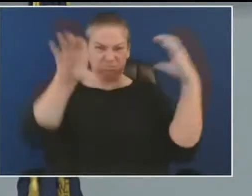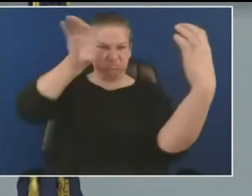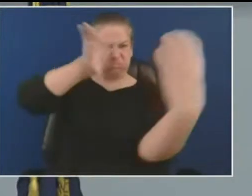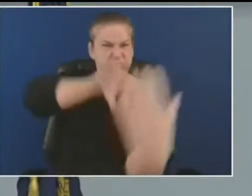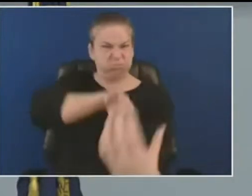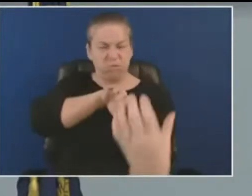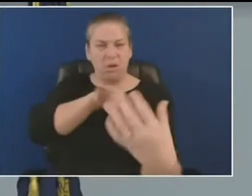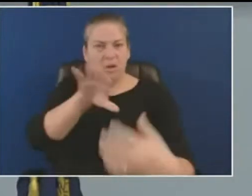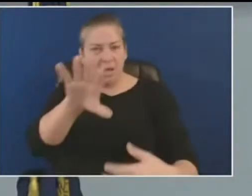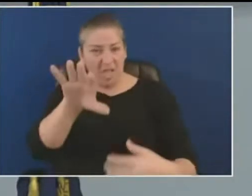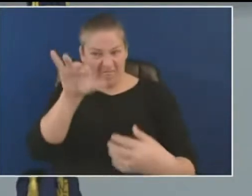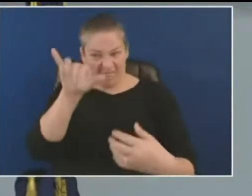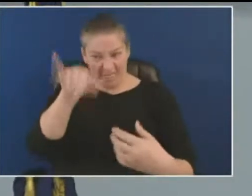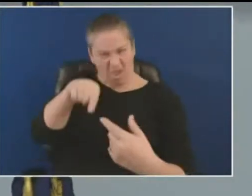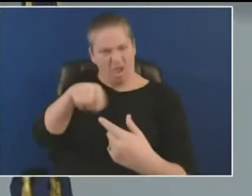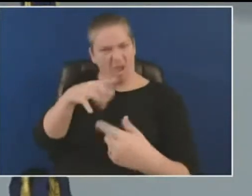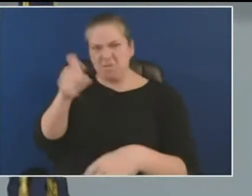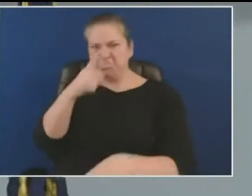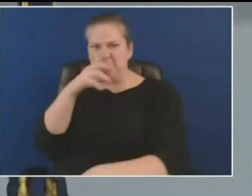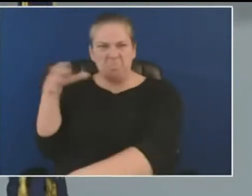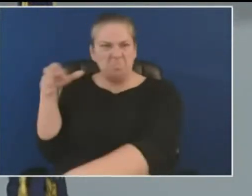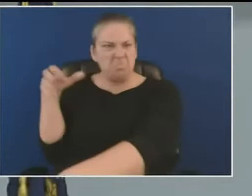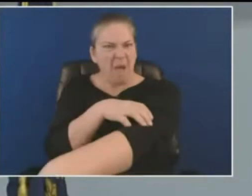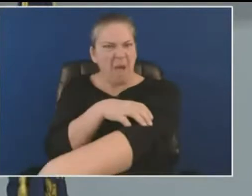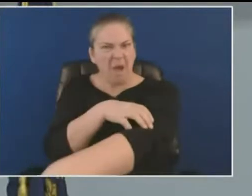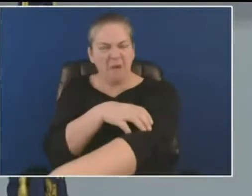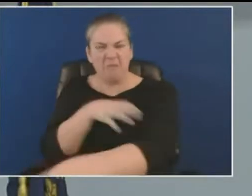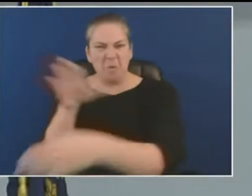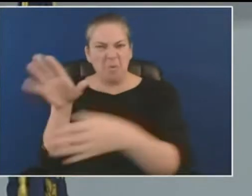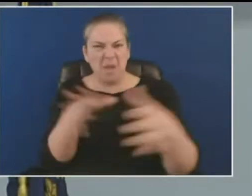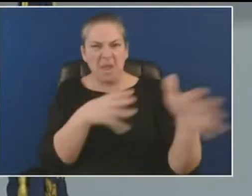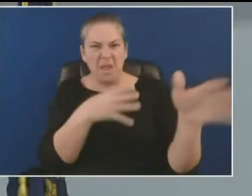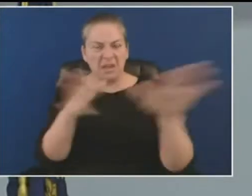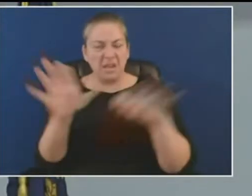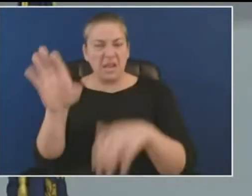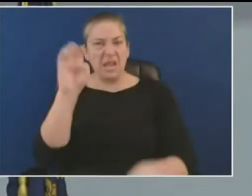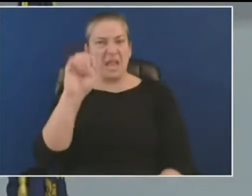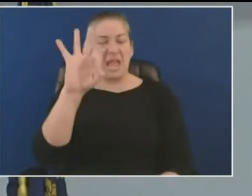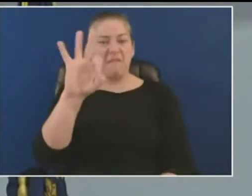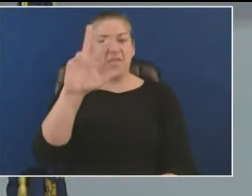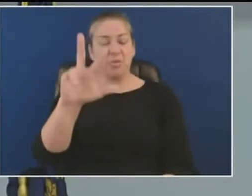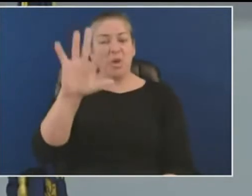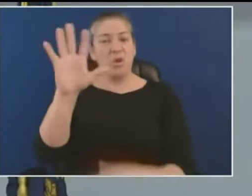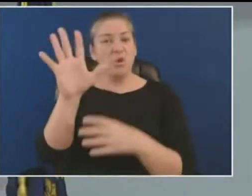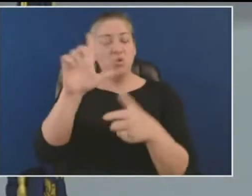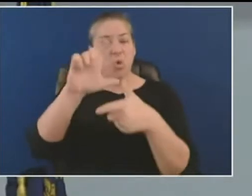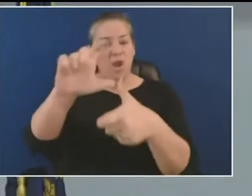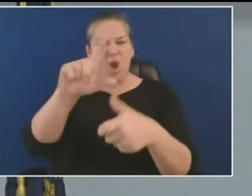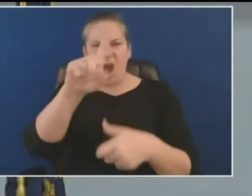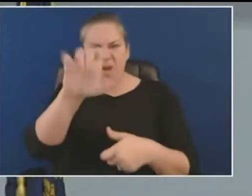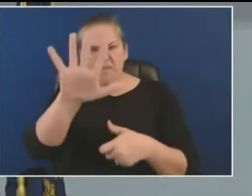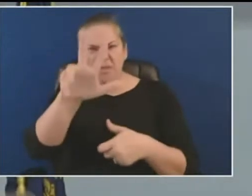We have an F3 tornado in the Bowling Green Area, 155 mile per hour. Winds. At least we're going to be back tomorrow for days.